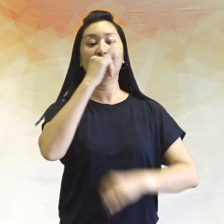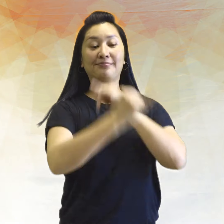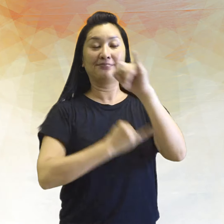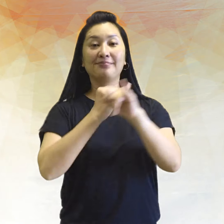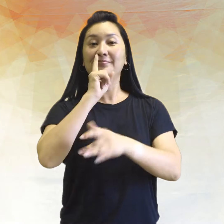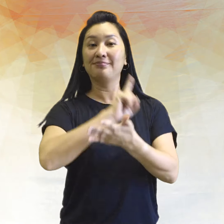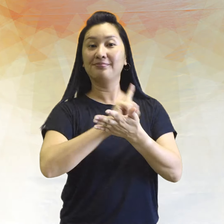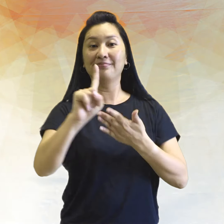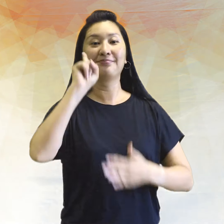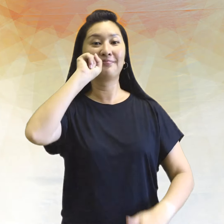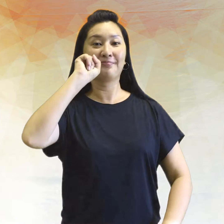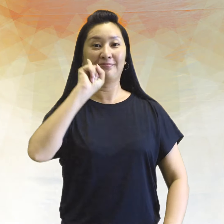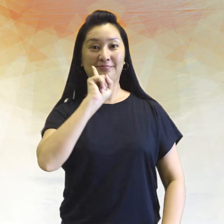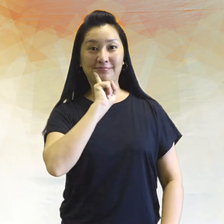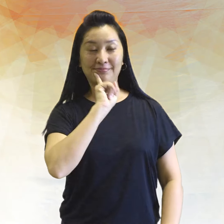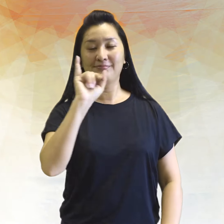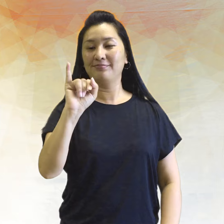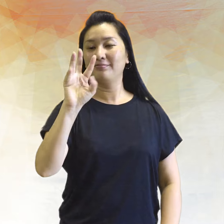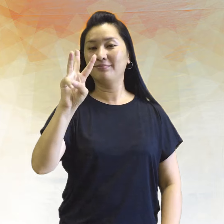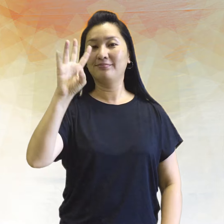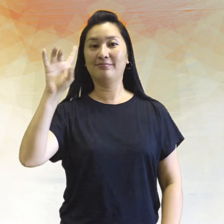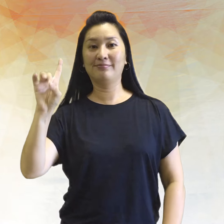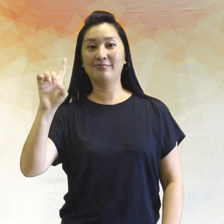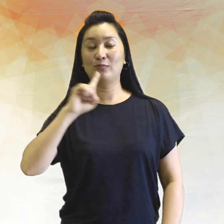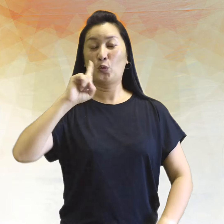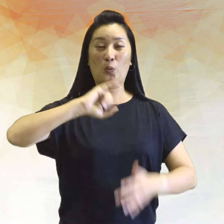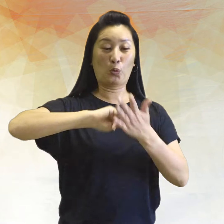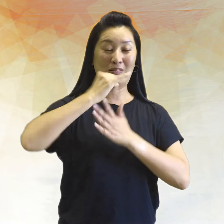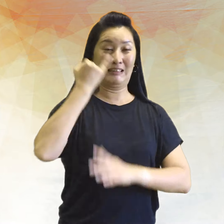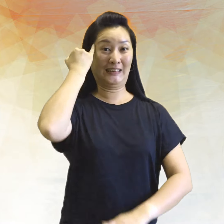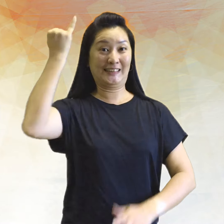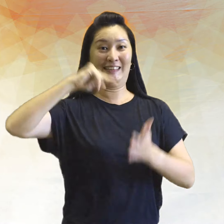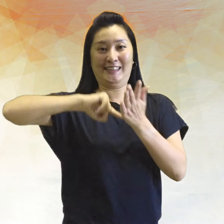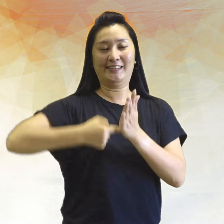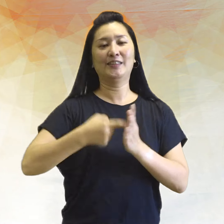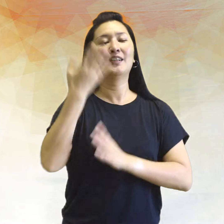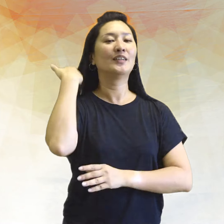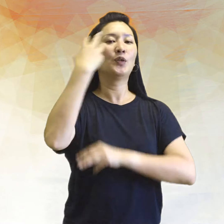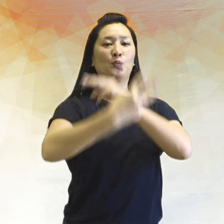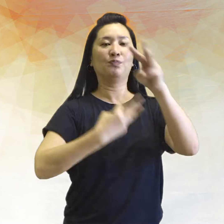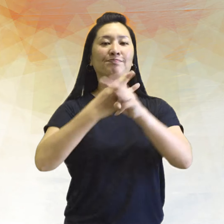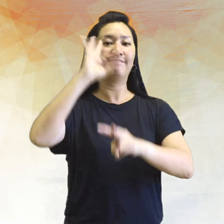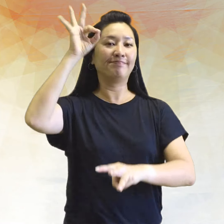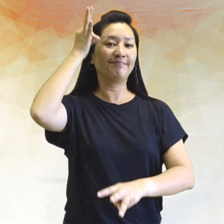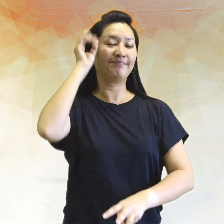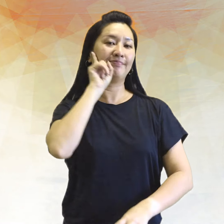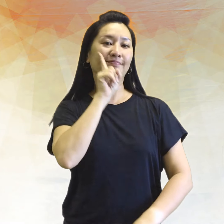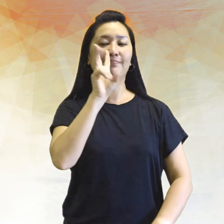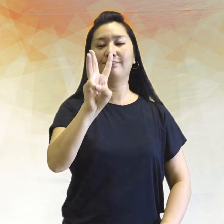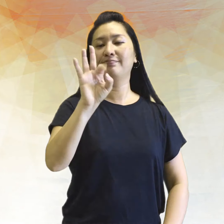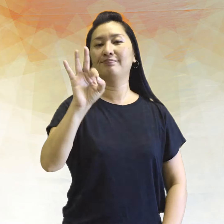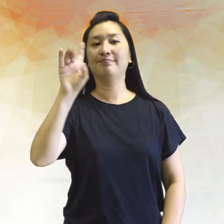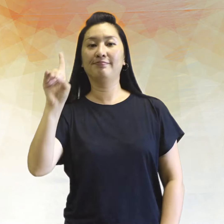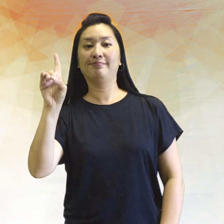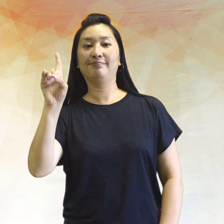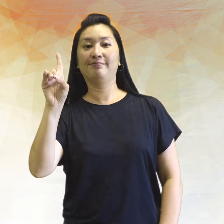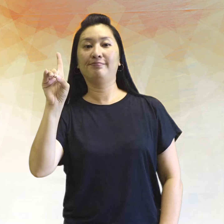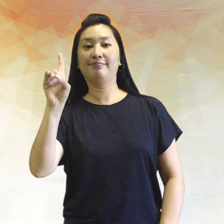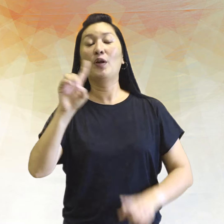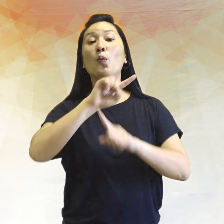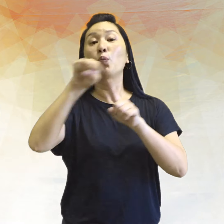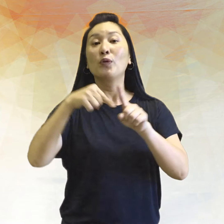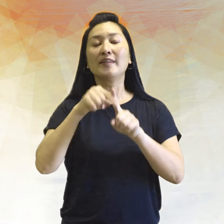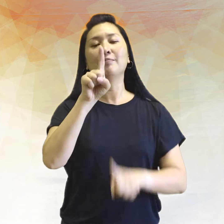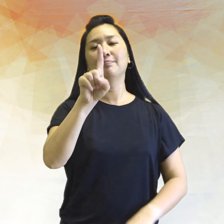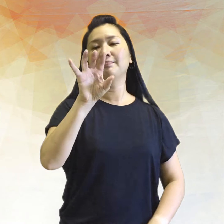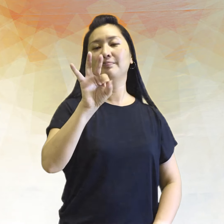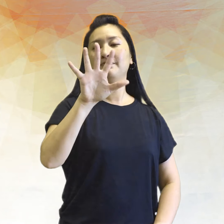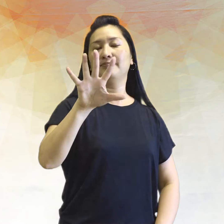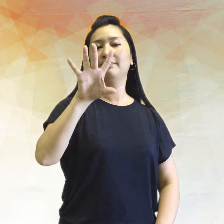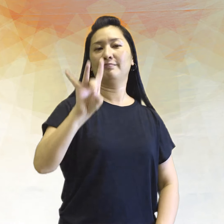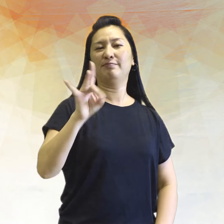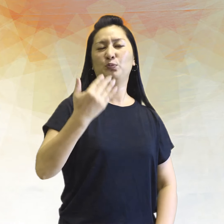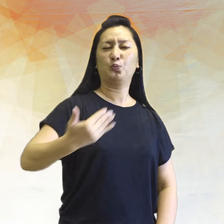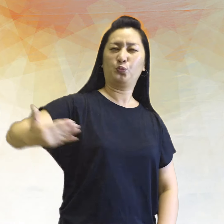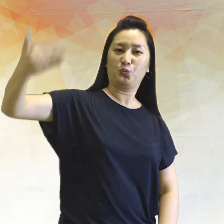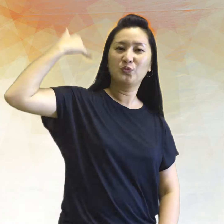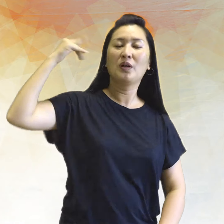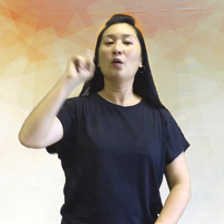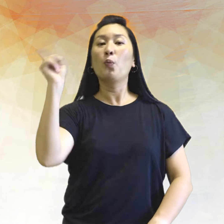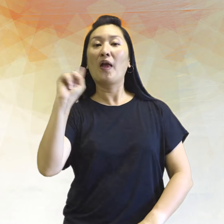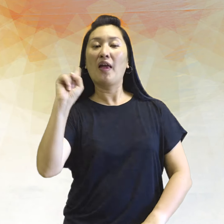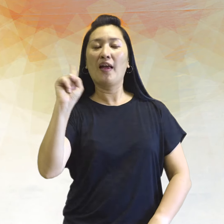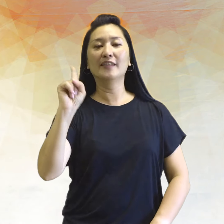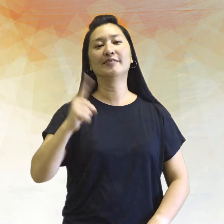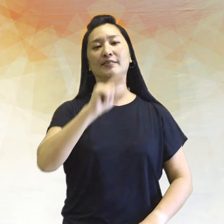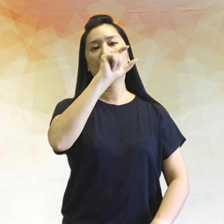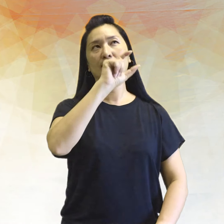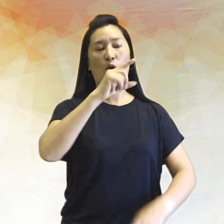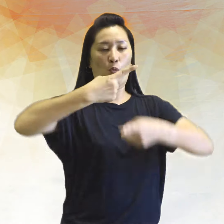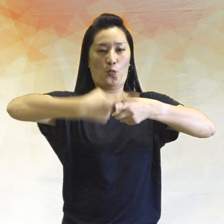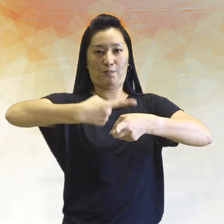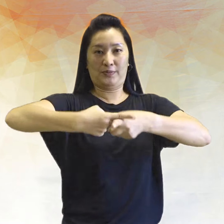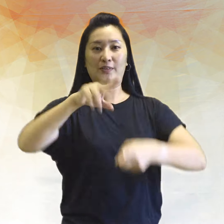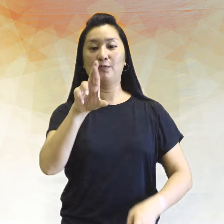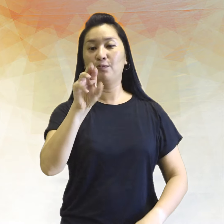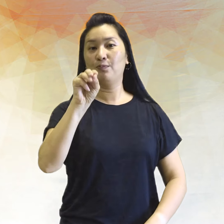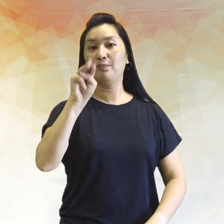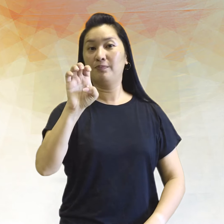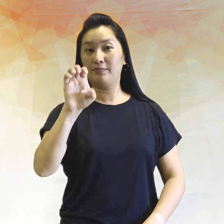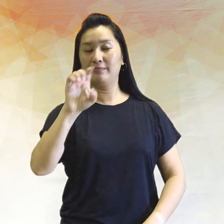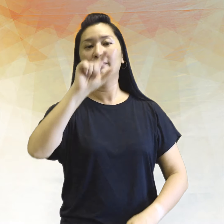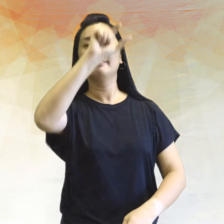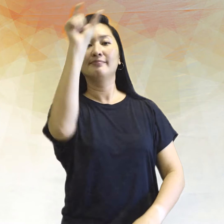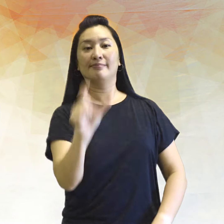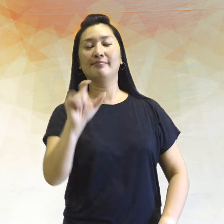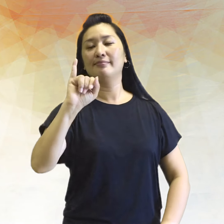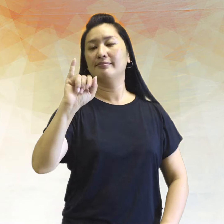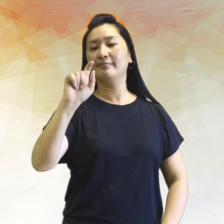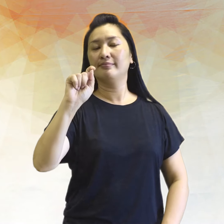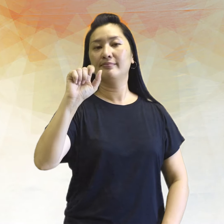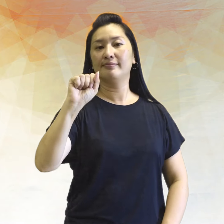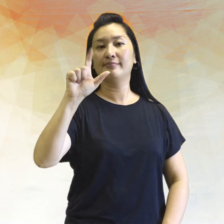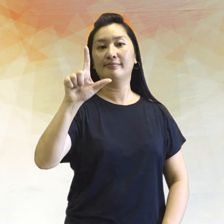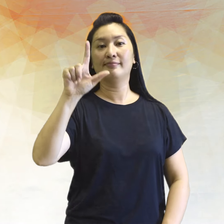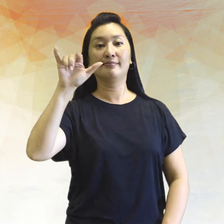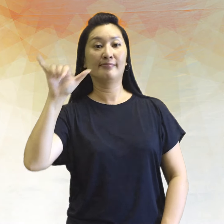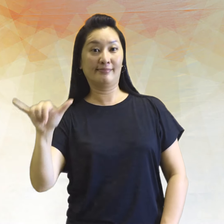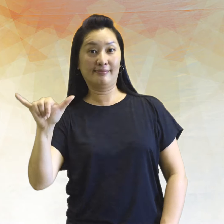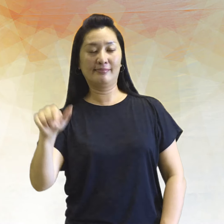International Week of the Deaf is an initiative of the WFD and was first launched in 1958 in Rome, Italy.